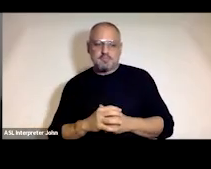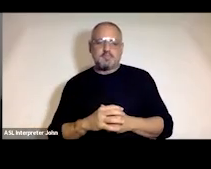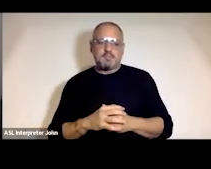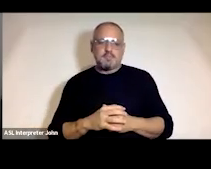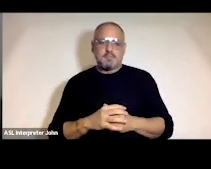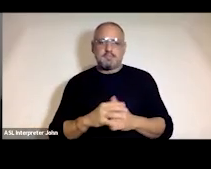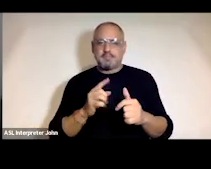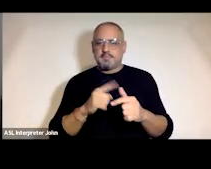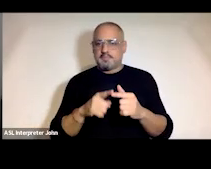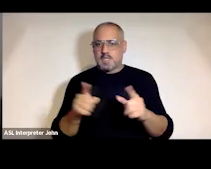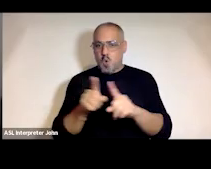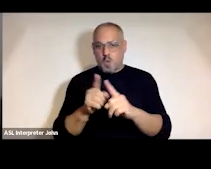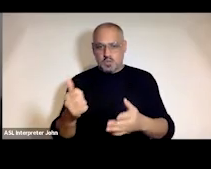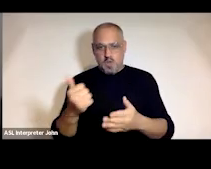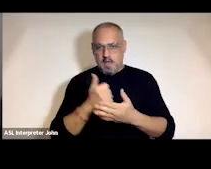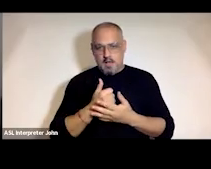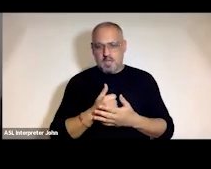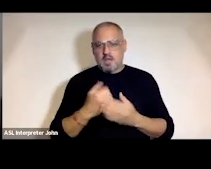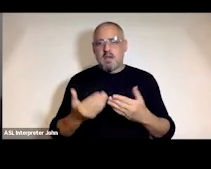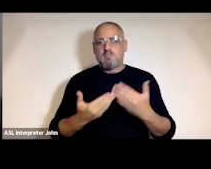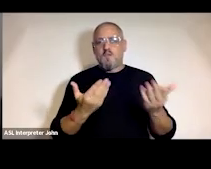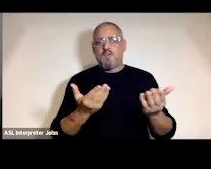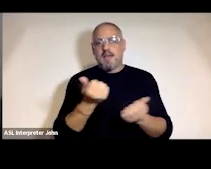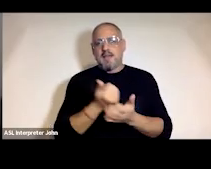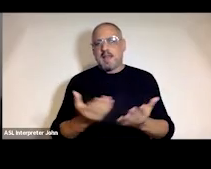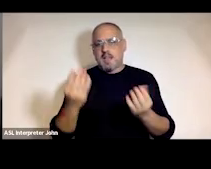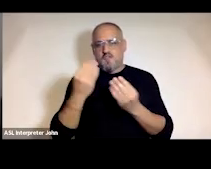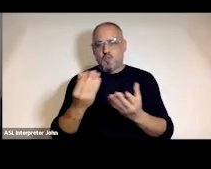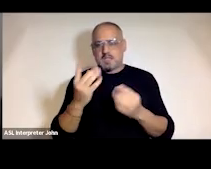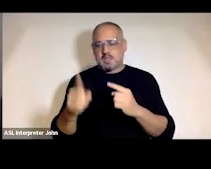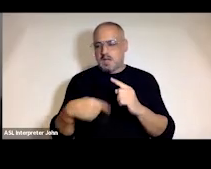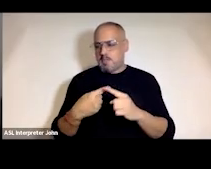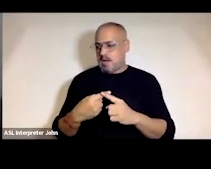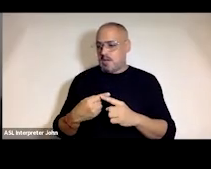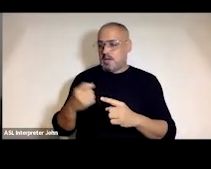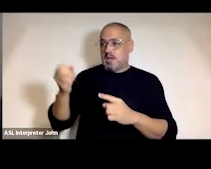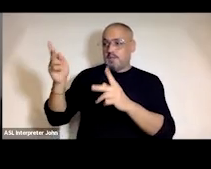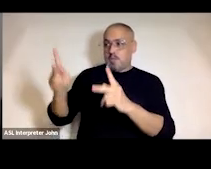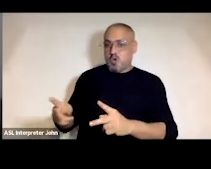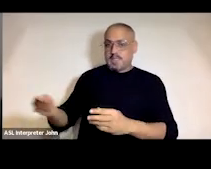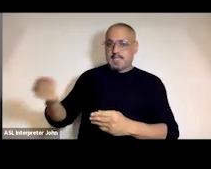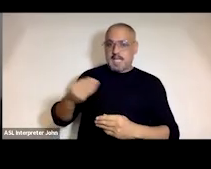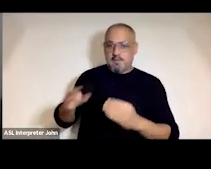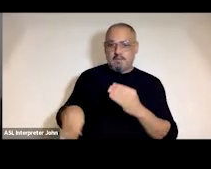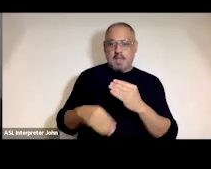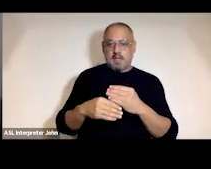And then it's also helpful to provide any information about if the person provides extra support.